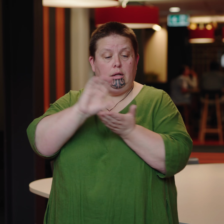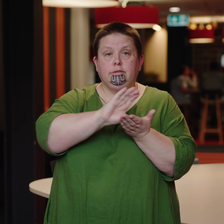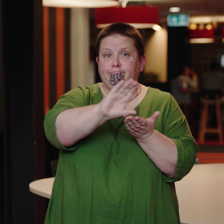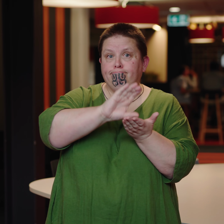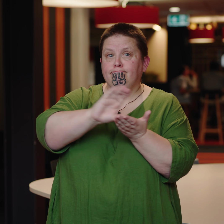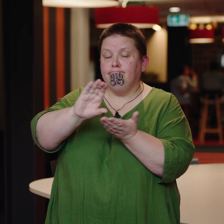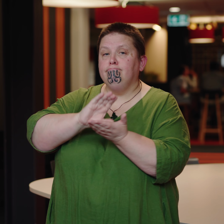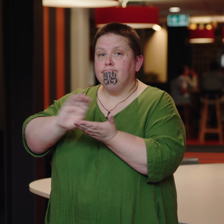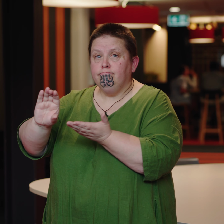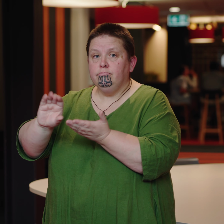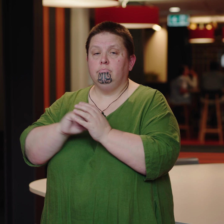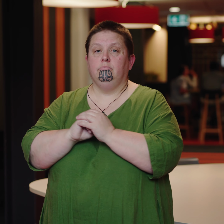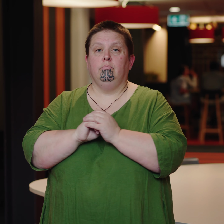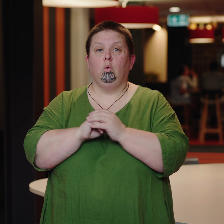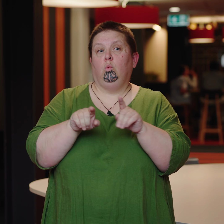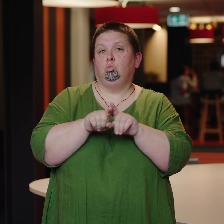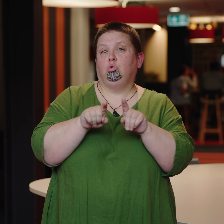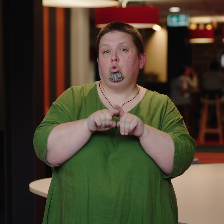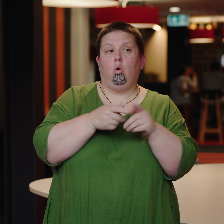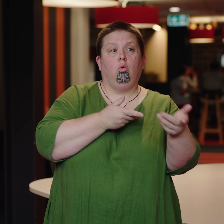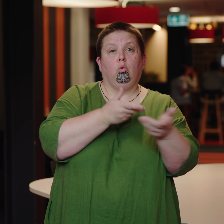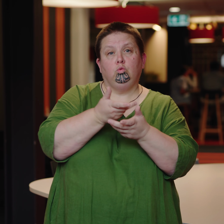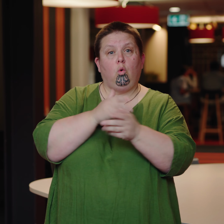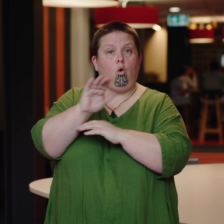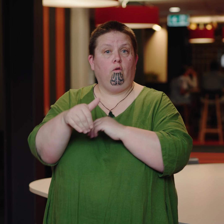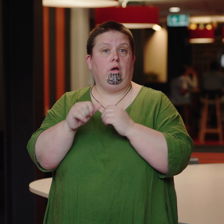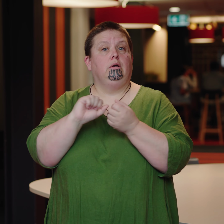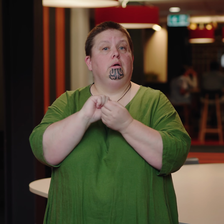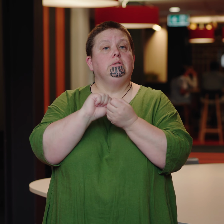allocating community grants, consulting on interpreter standards,